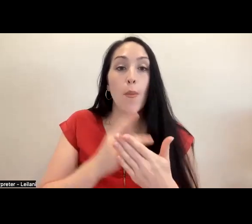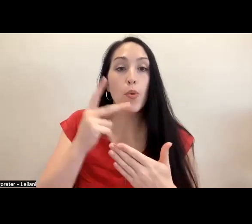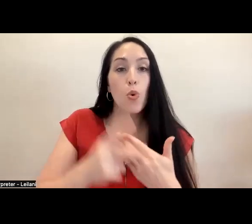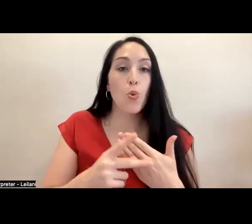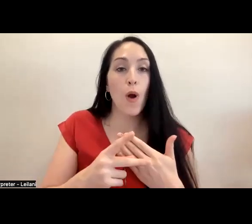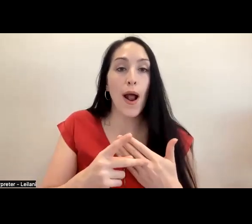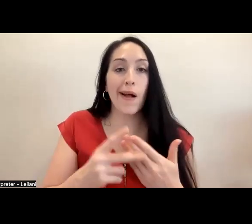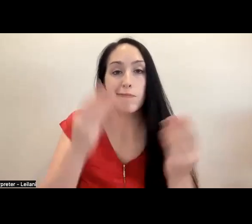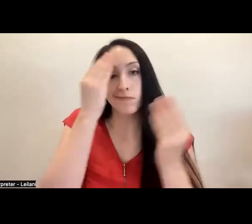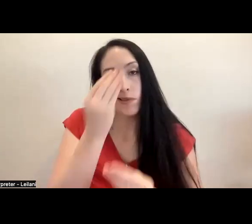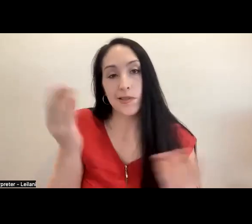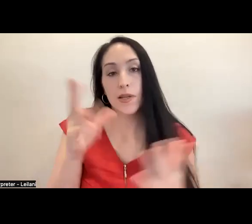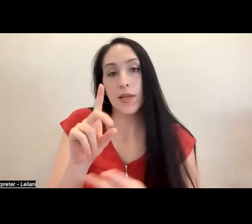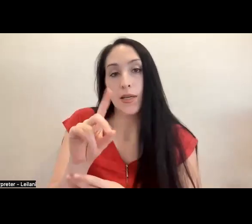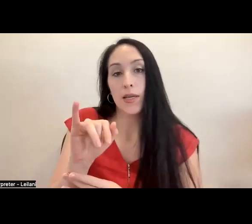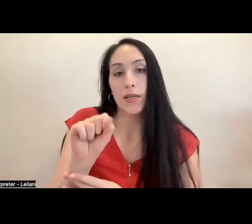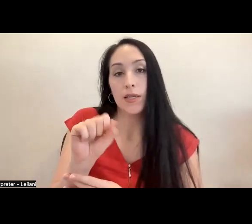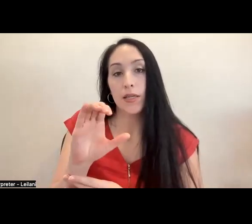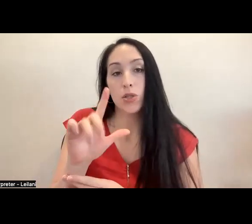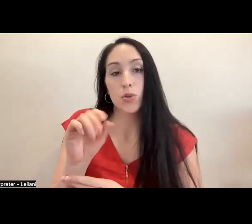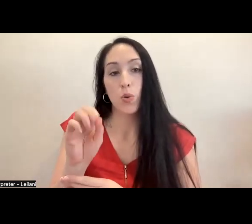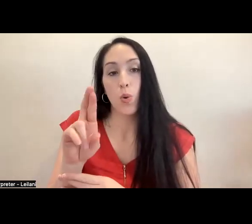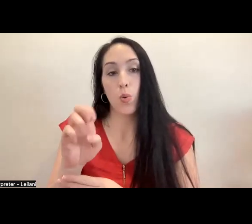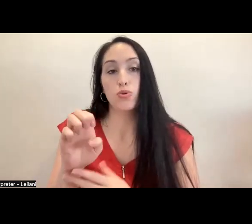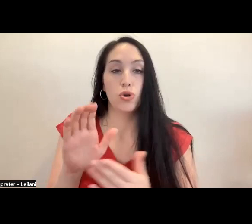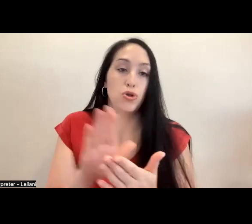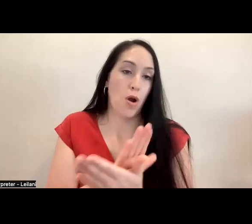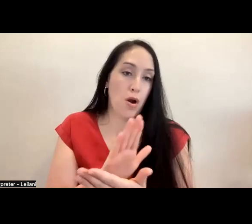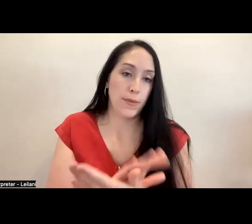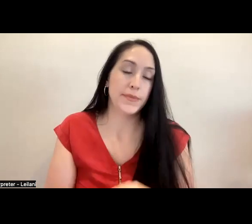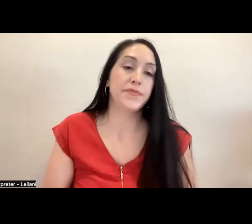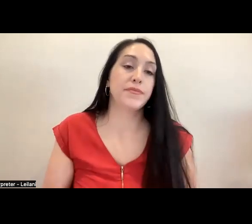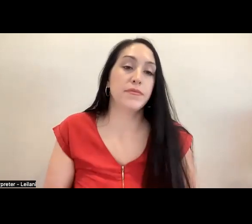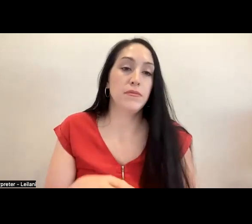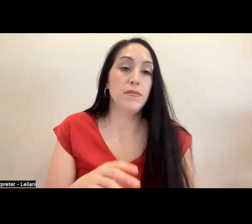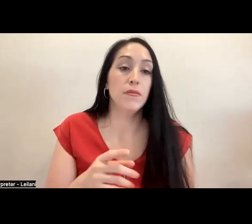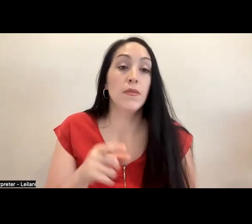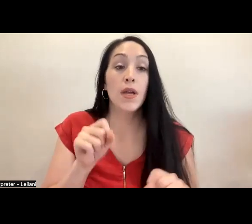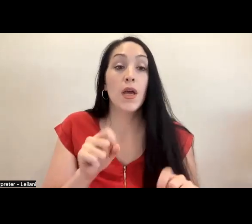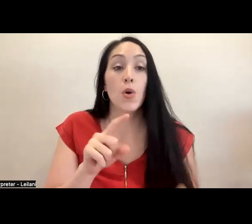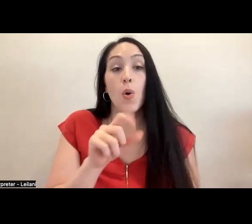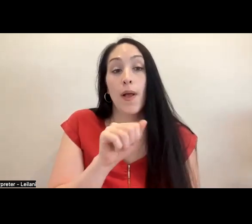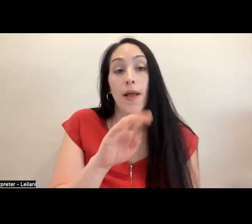our website, or just go to able united Com Backslash, Pdp, a.